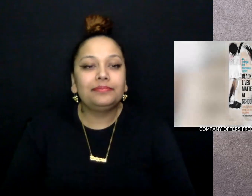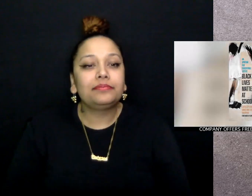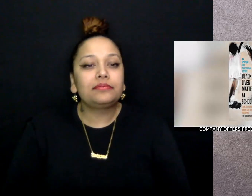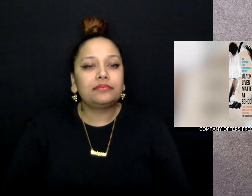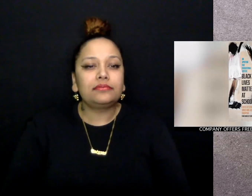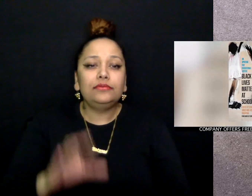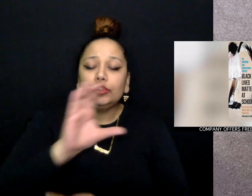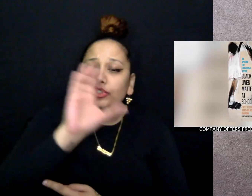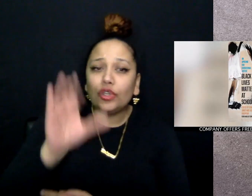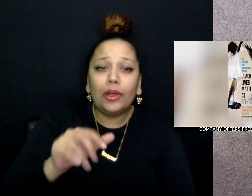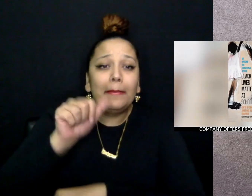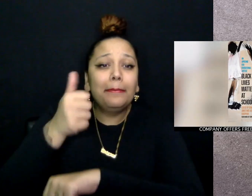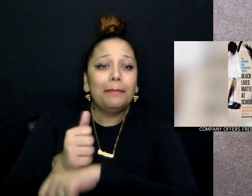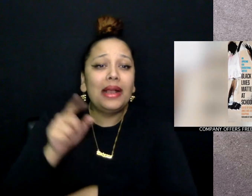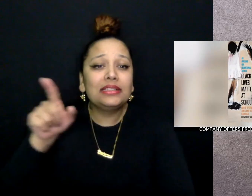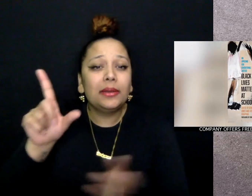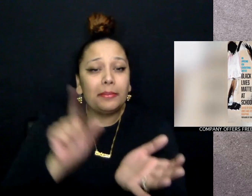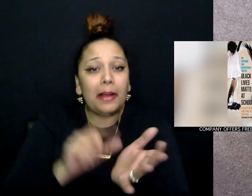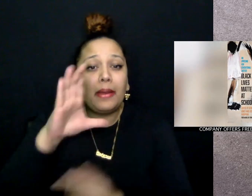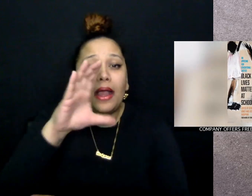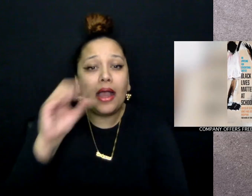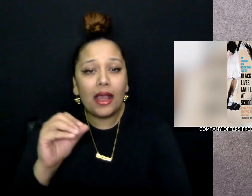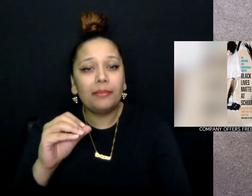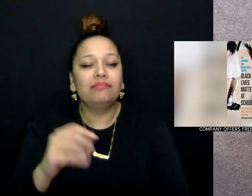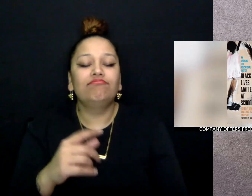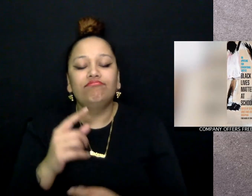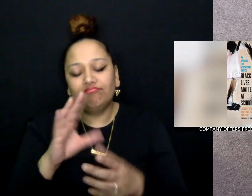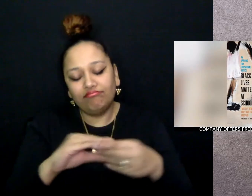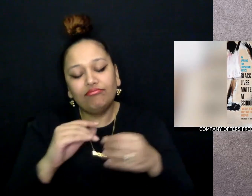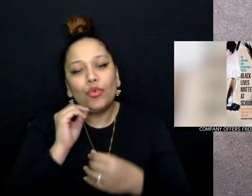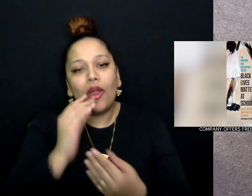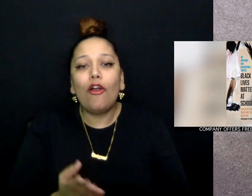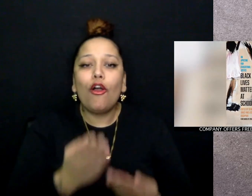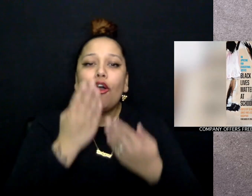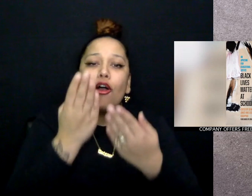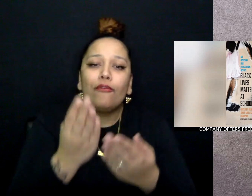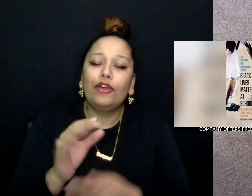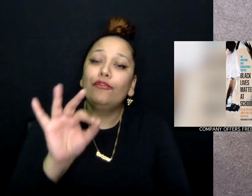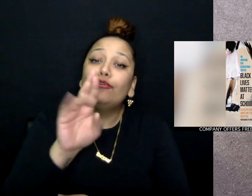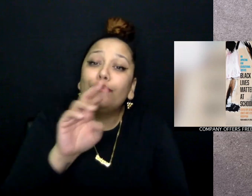playing the youngest Bradford family member Nicholas on the TV drama